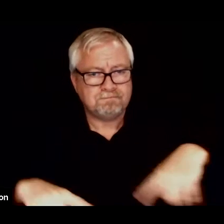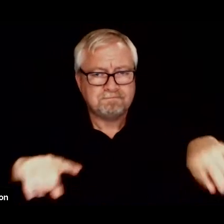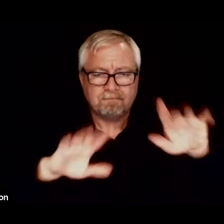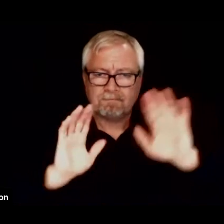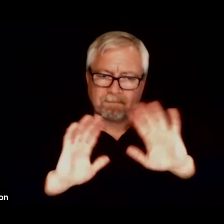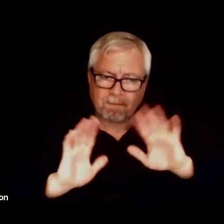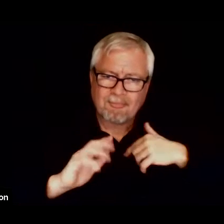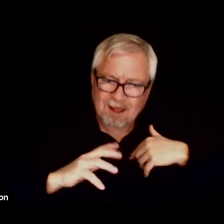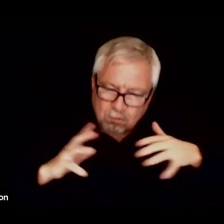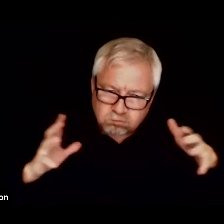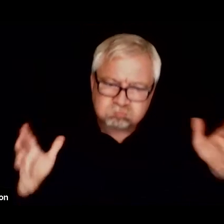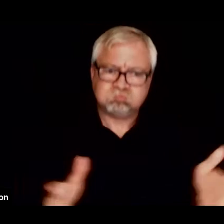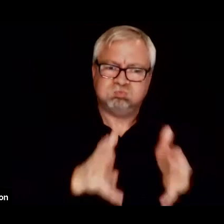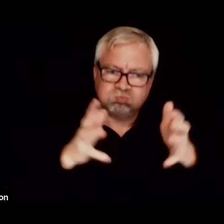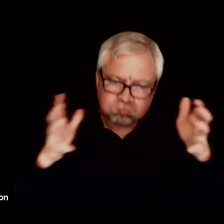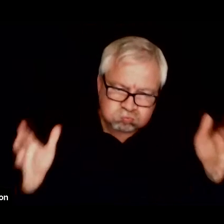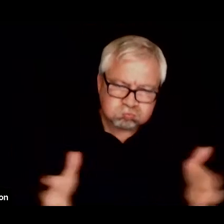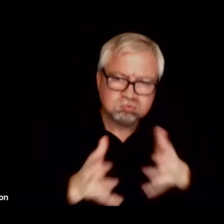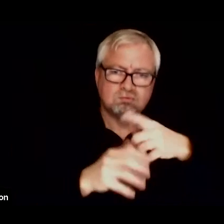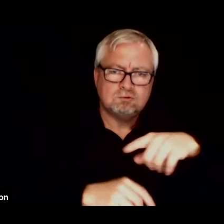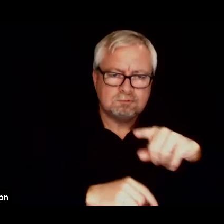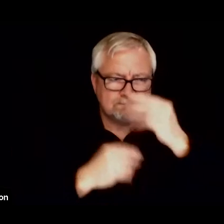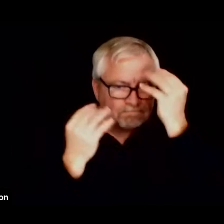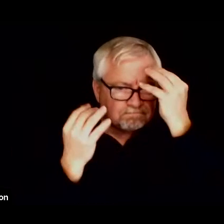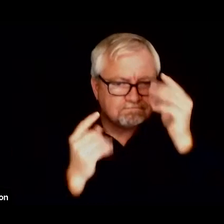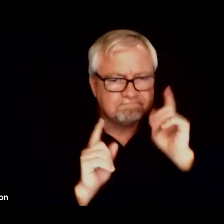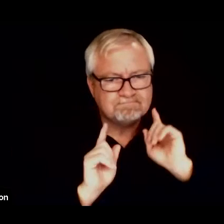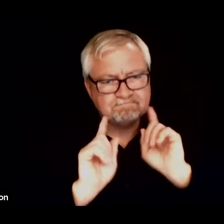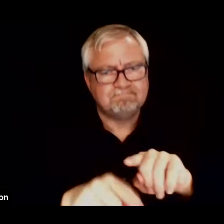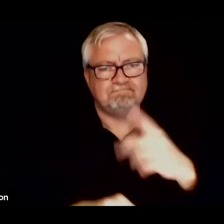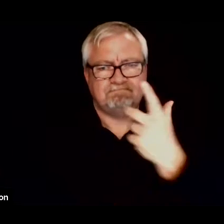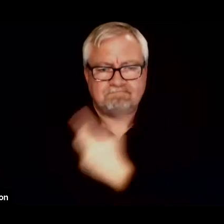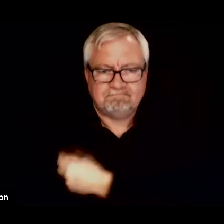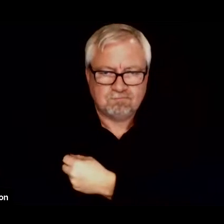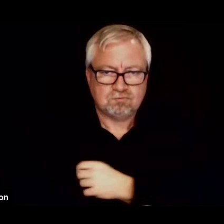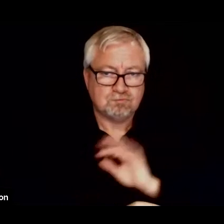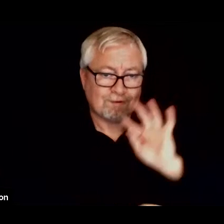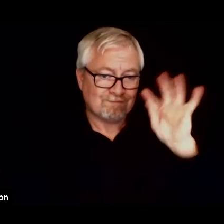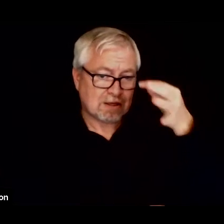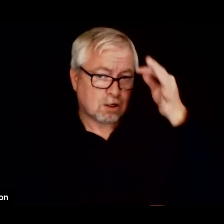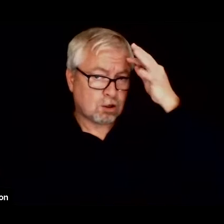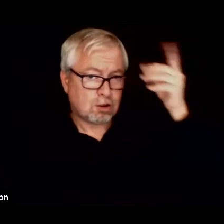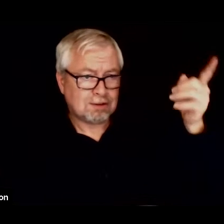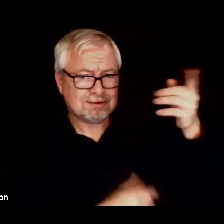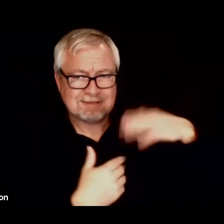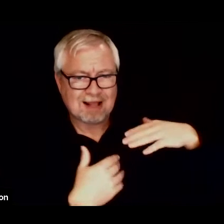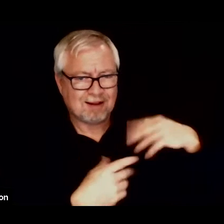As we've talked about the federal government still hasn't given the final approval and when they do